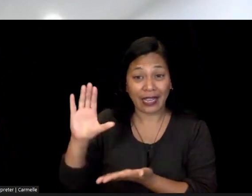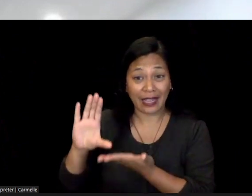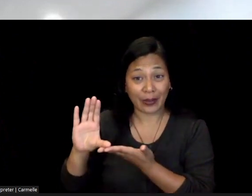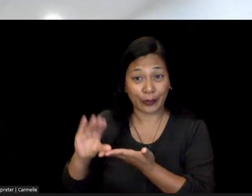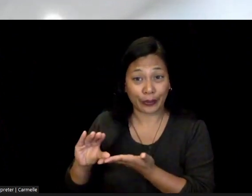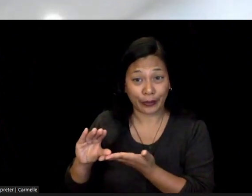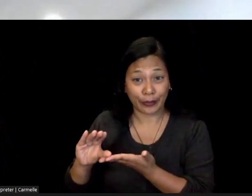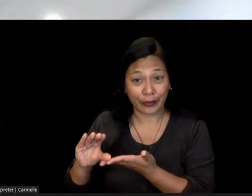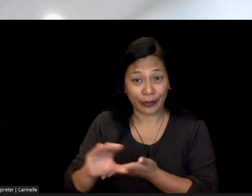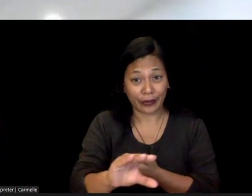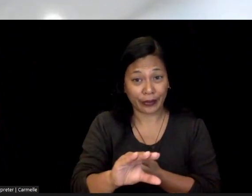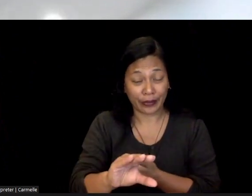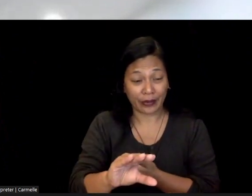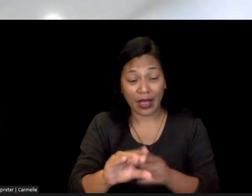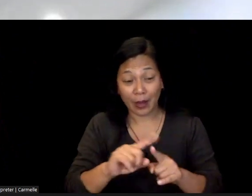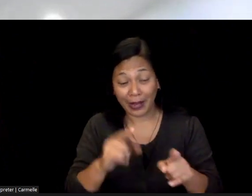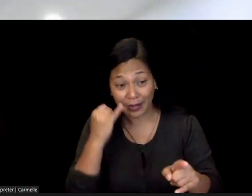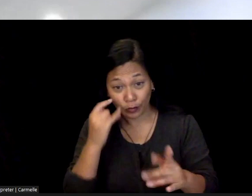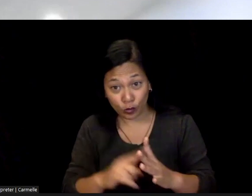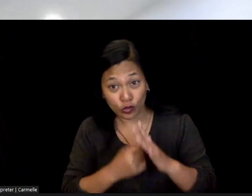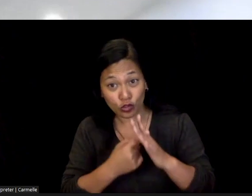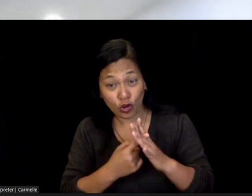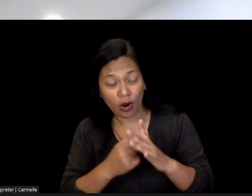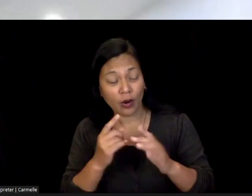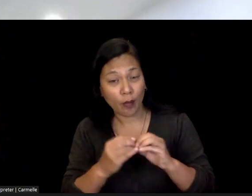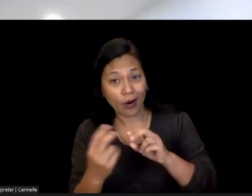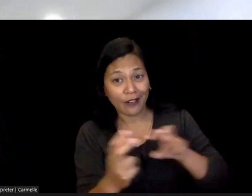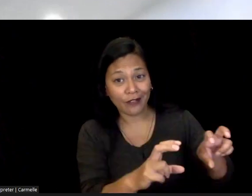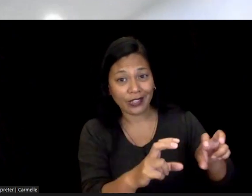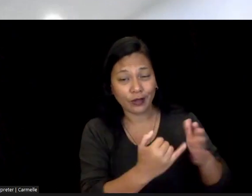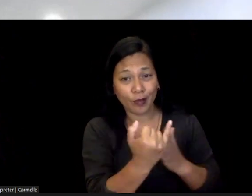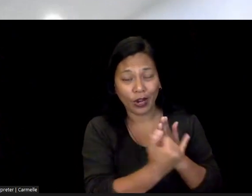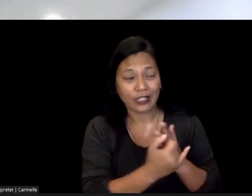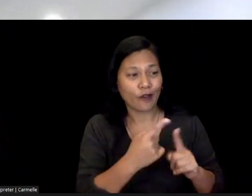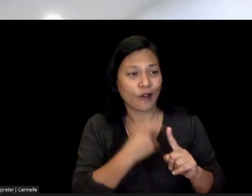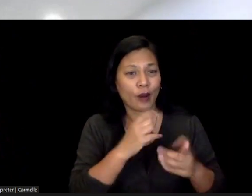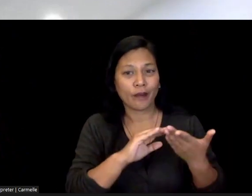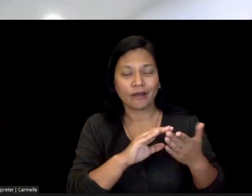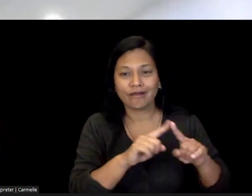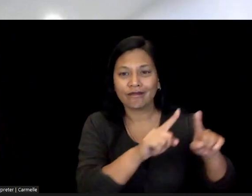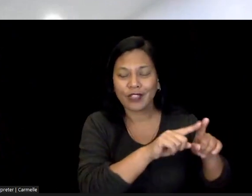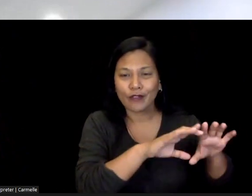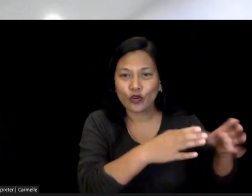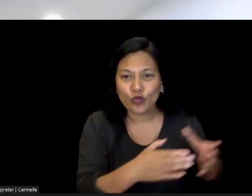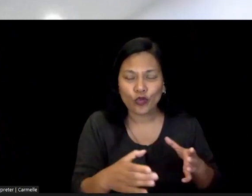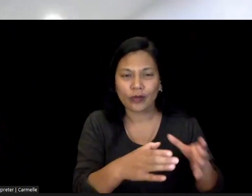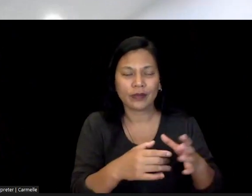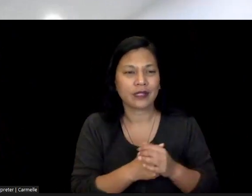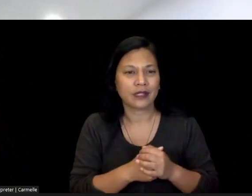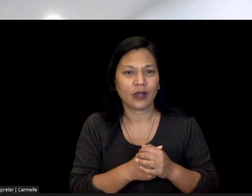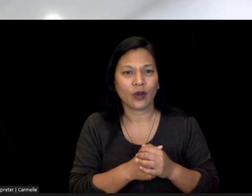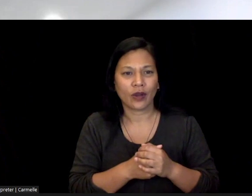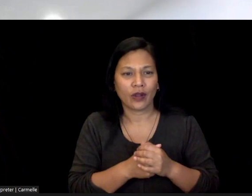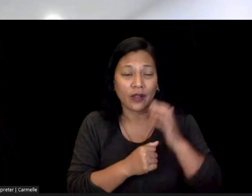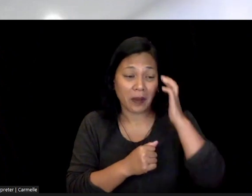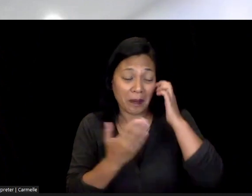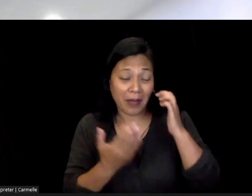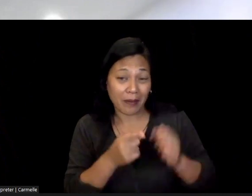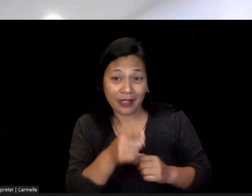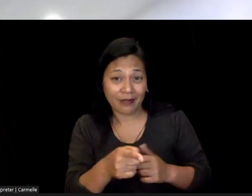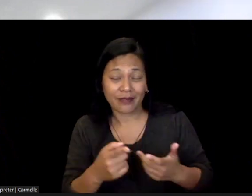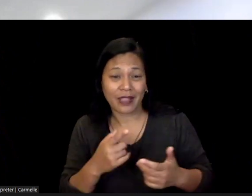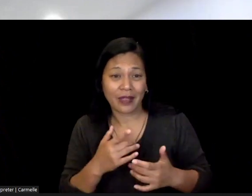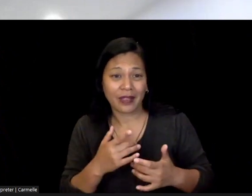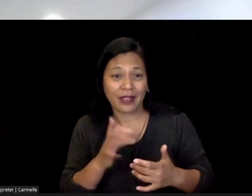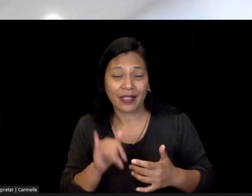hopefully take meetings and invest in projects from groups that you, again, not to point fingers, but the marketplace was silent.